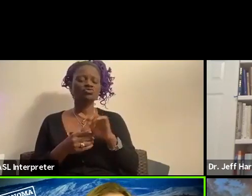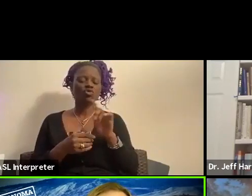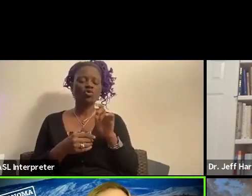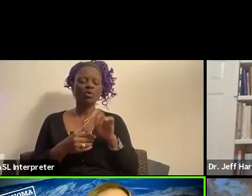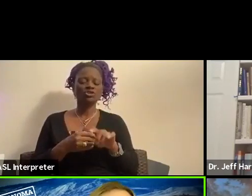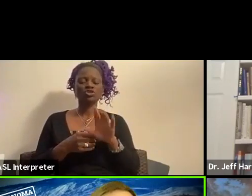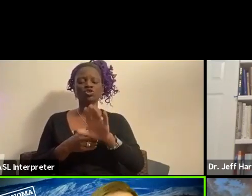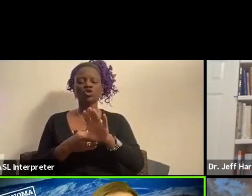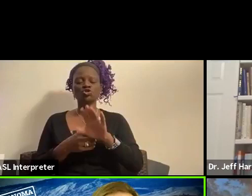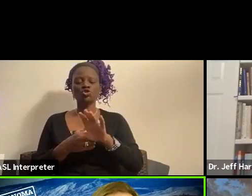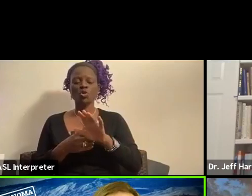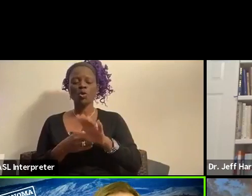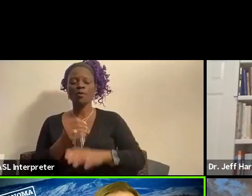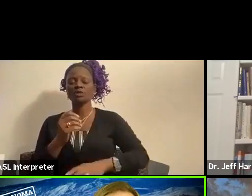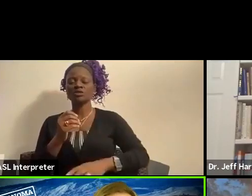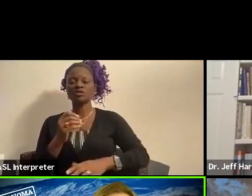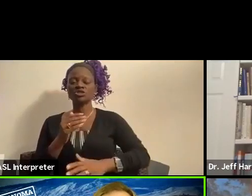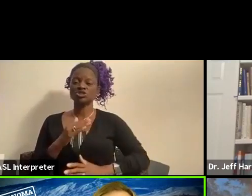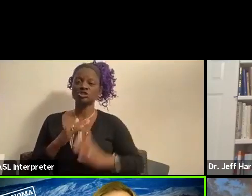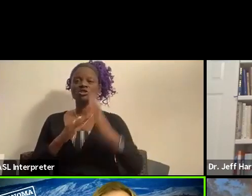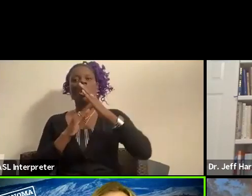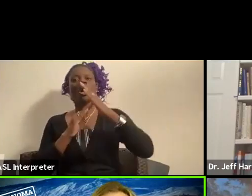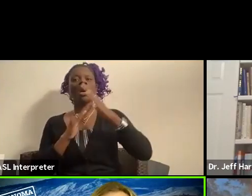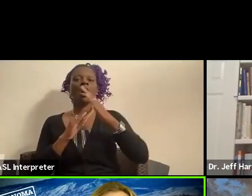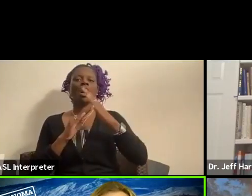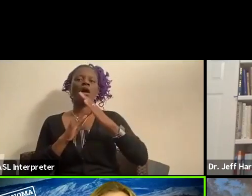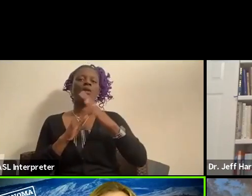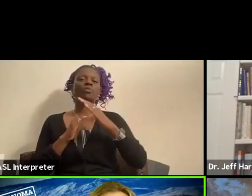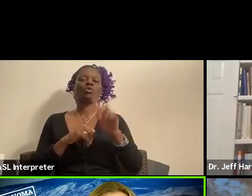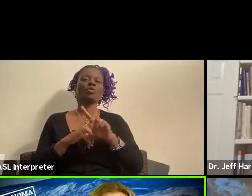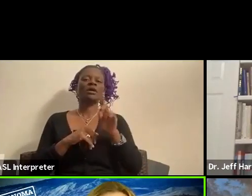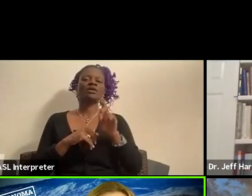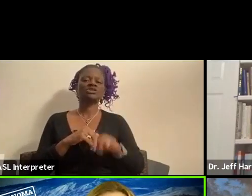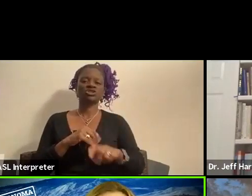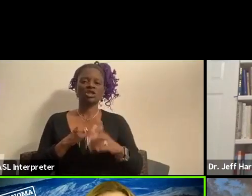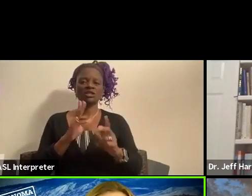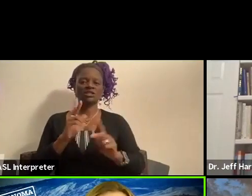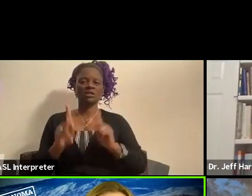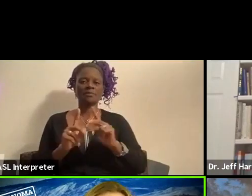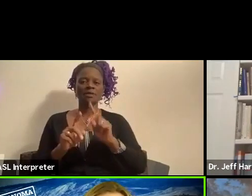And then the answer that you would get is that we can just educate the folks who are tuned in here today.